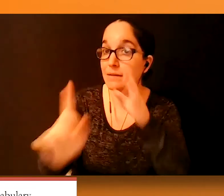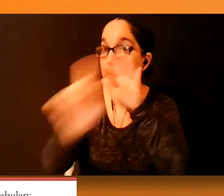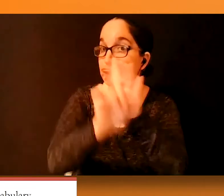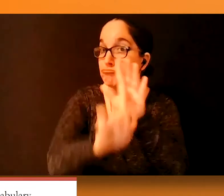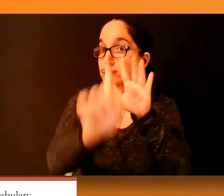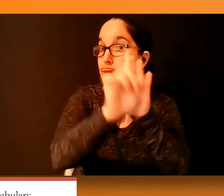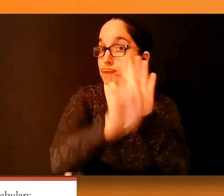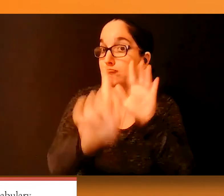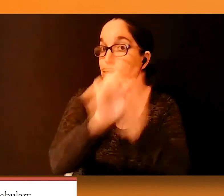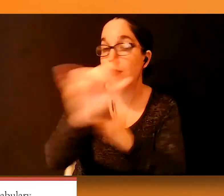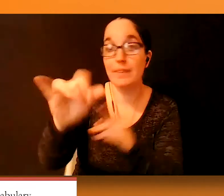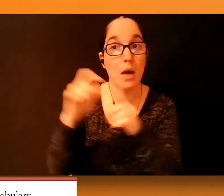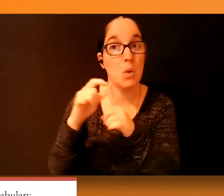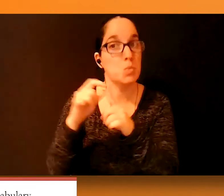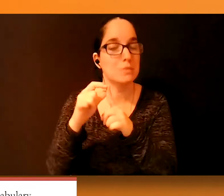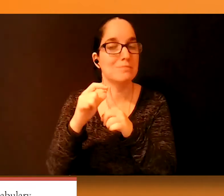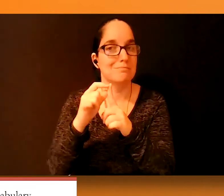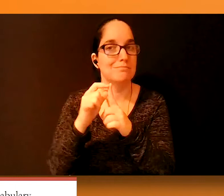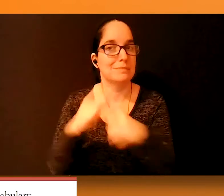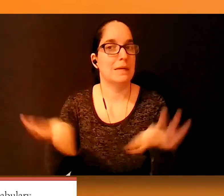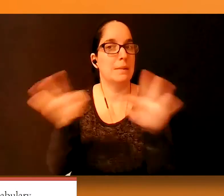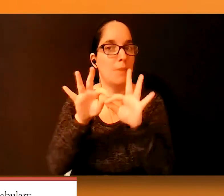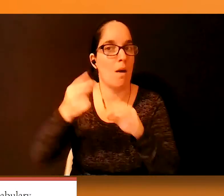a high-priority word to teach.